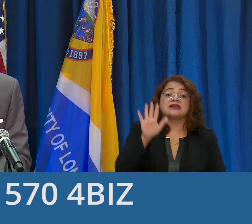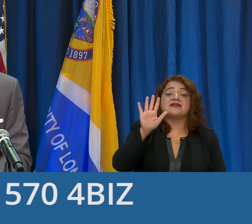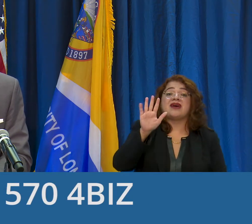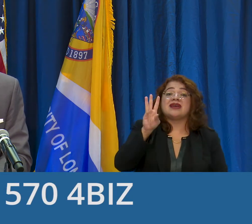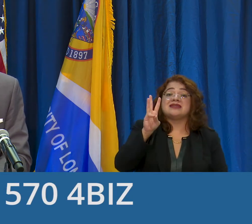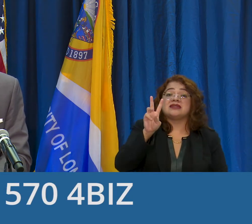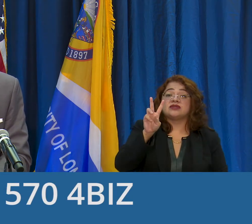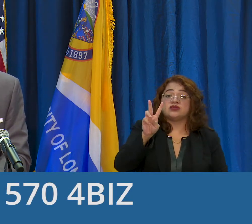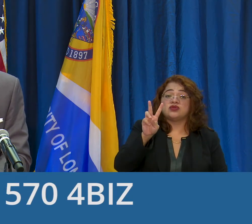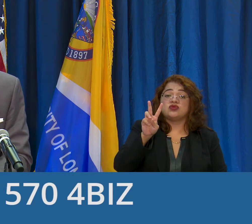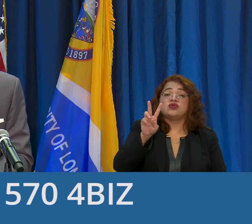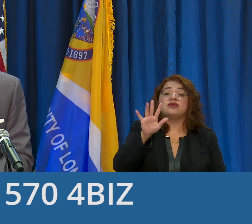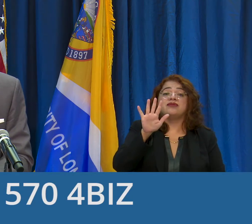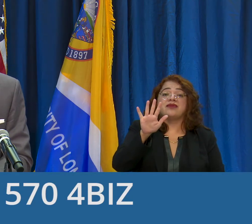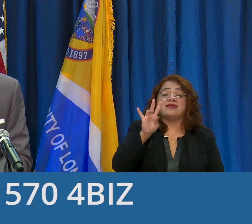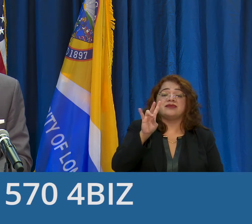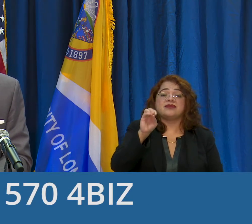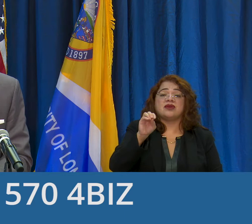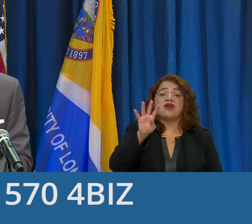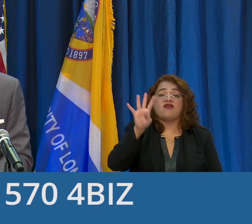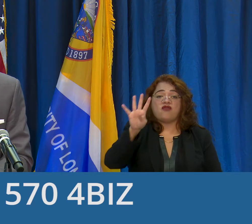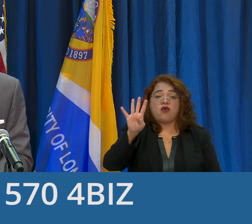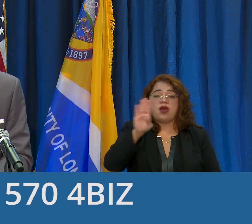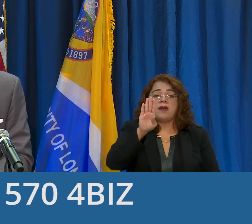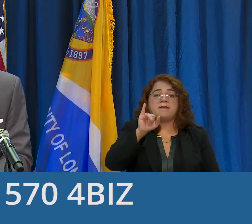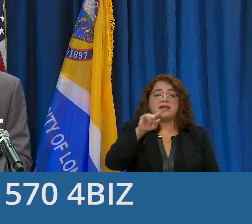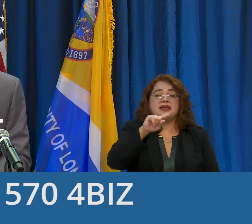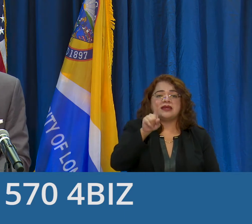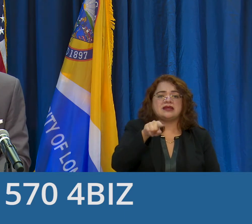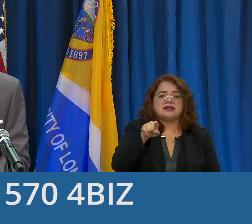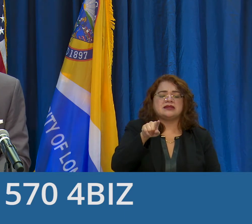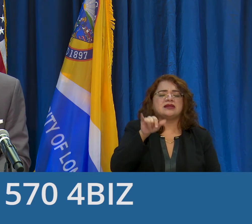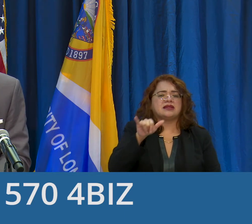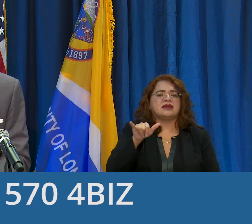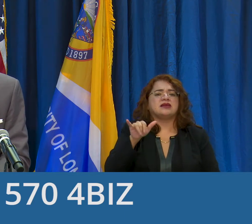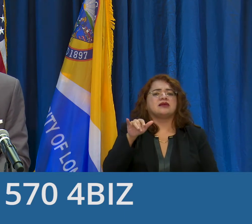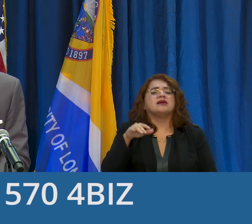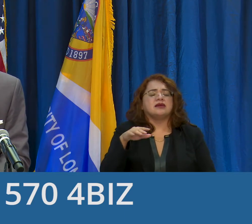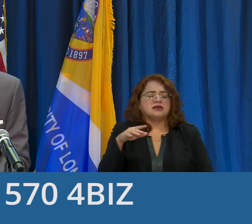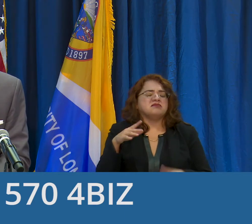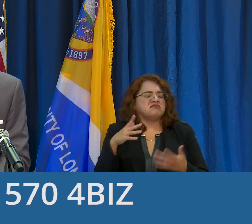562-570-4BIZ that's the number 4, BIZ